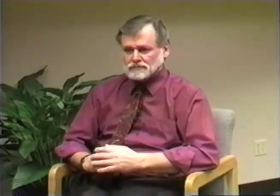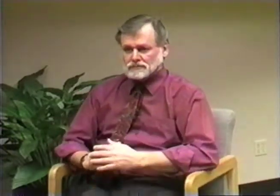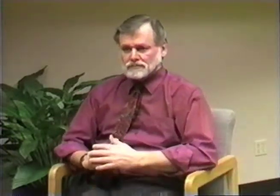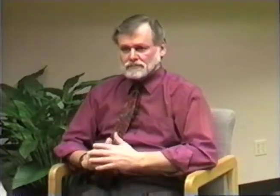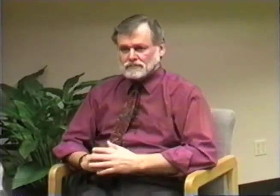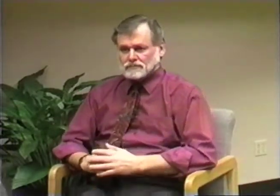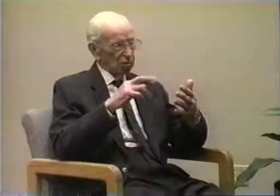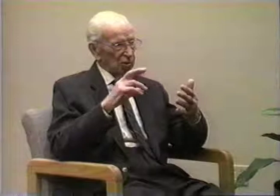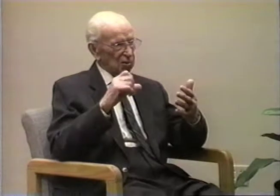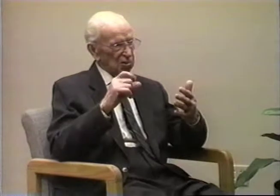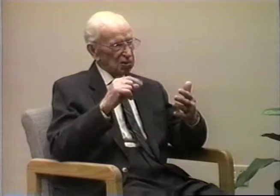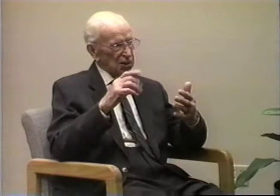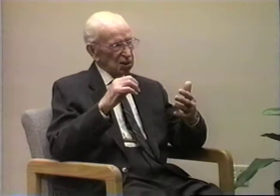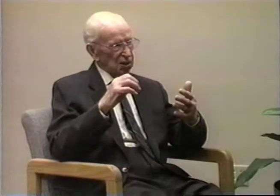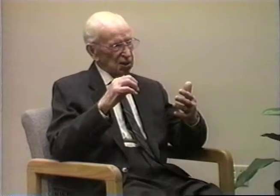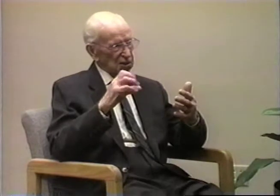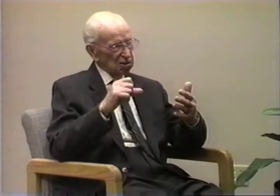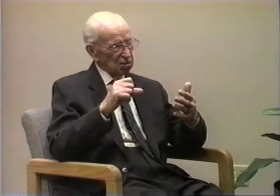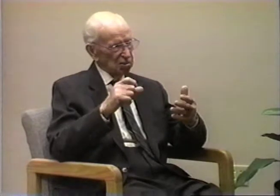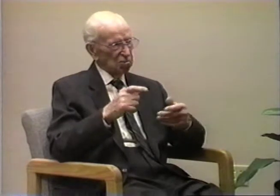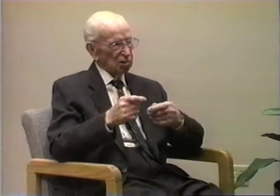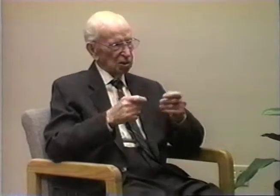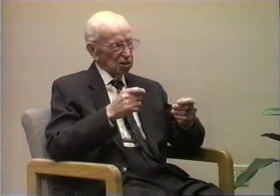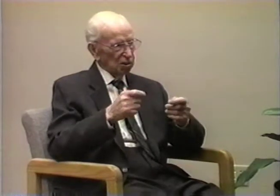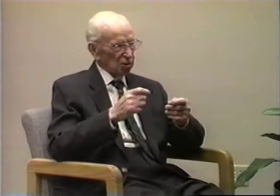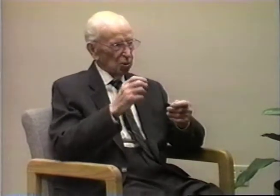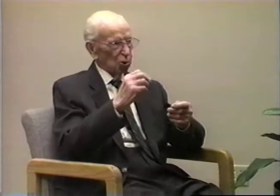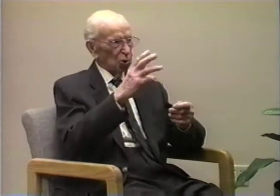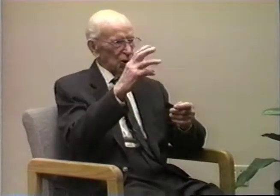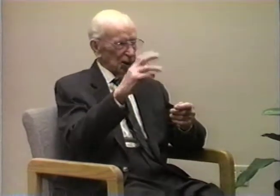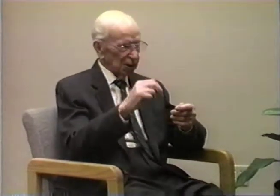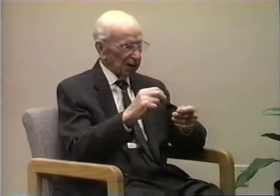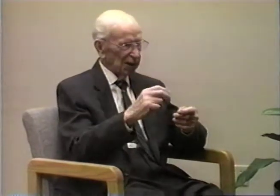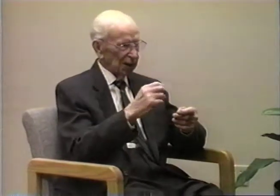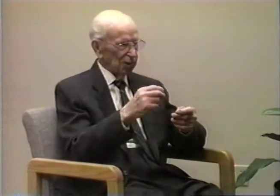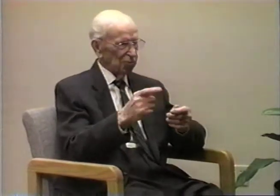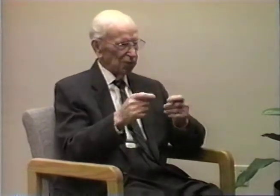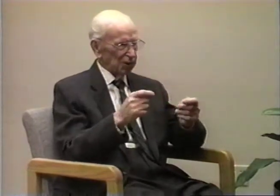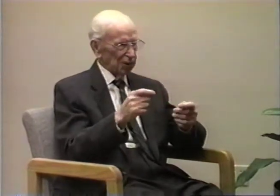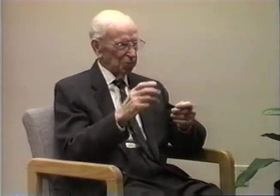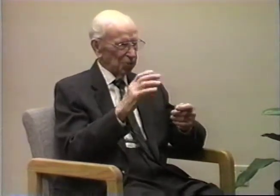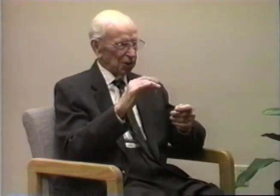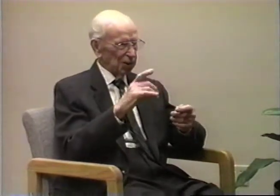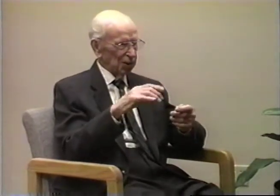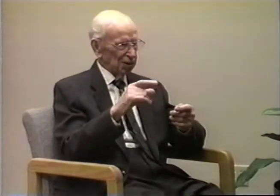and Deaf people were added as time went on. Yes, Margaret ran the first board,